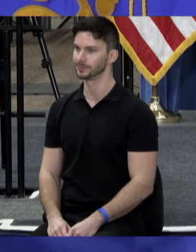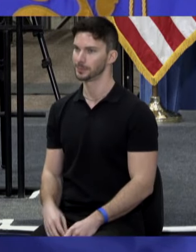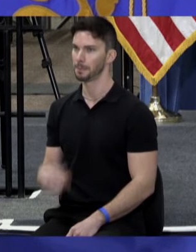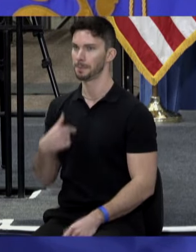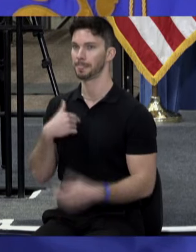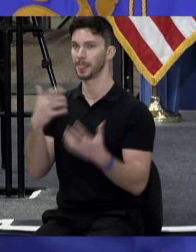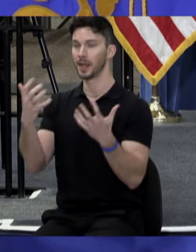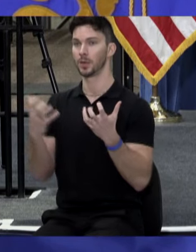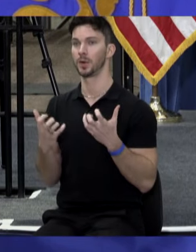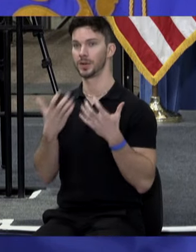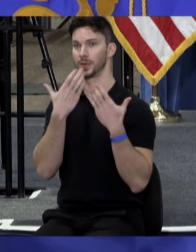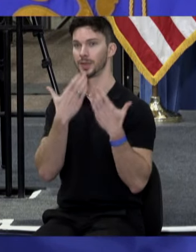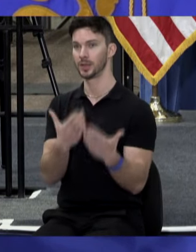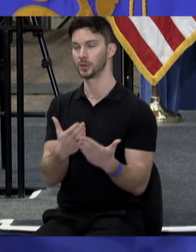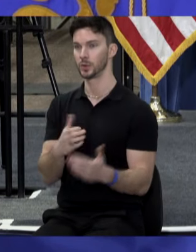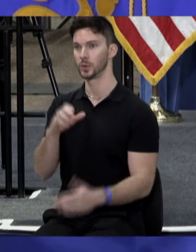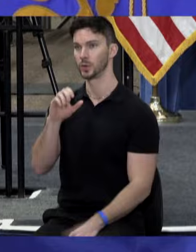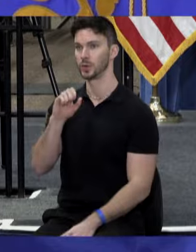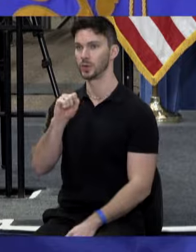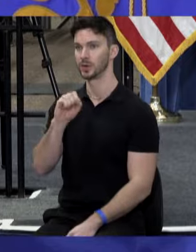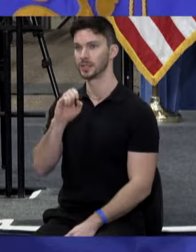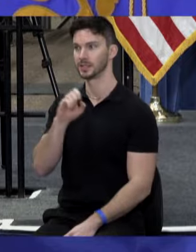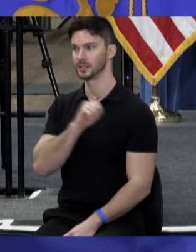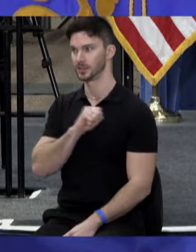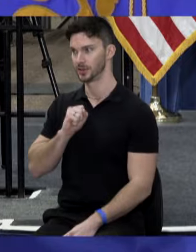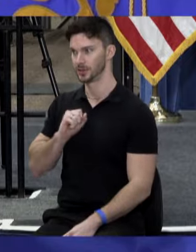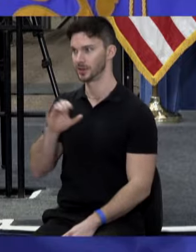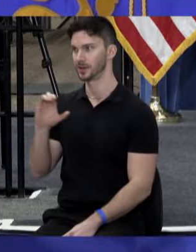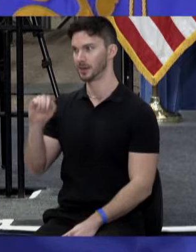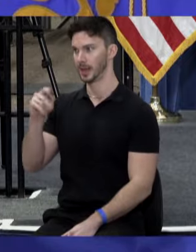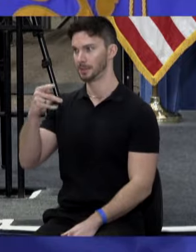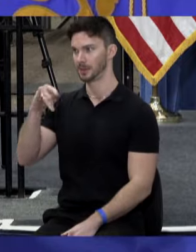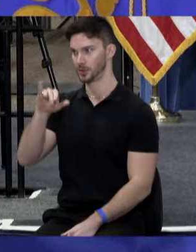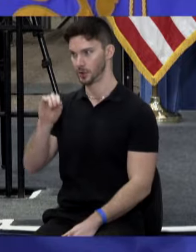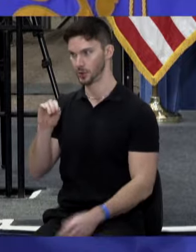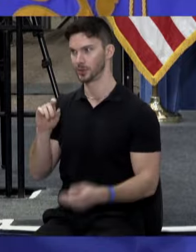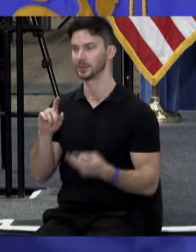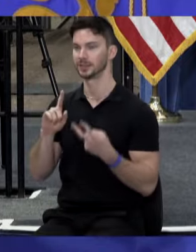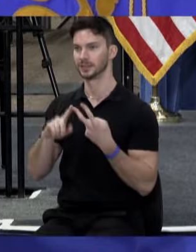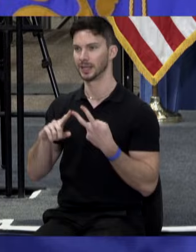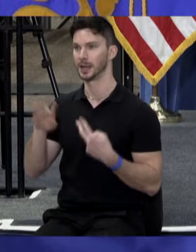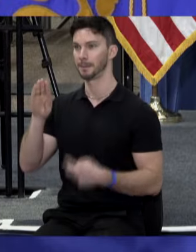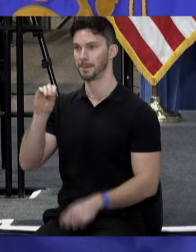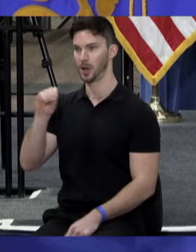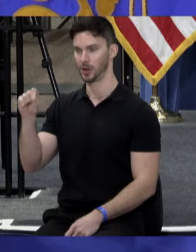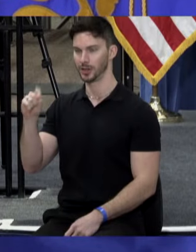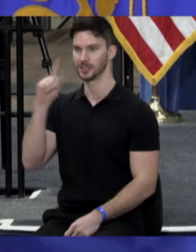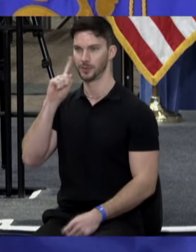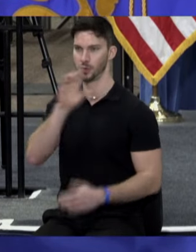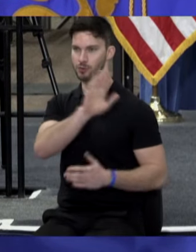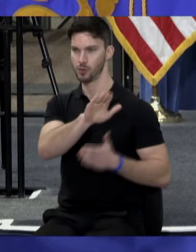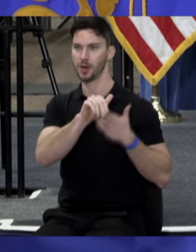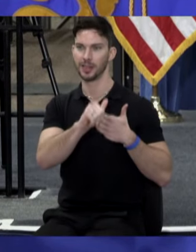Senator Capito and Congressman Bost for being here today and for your leadership on this issue.